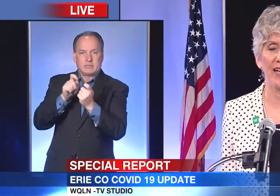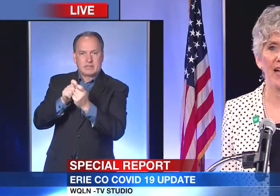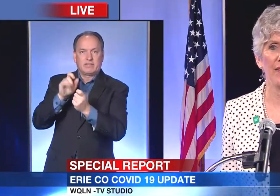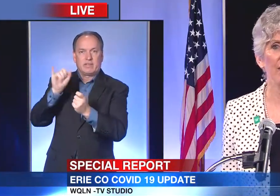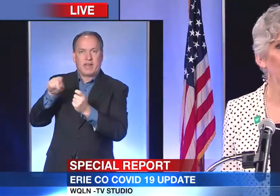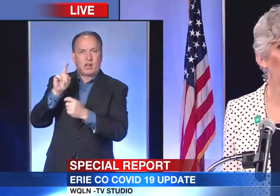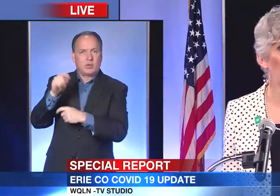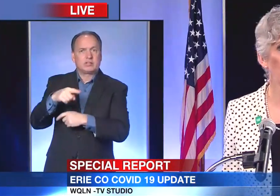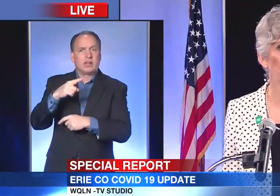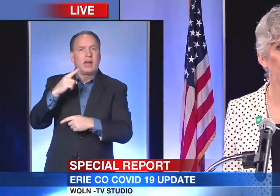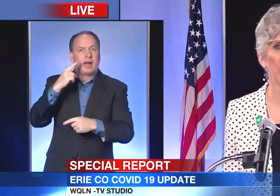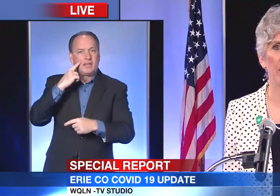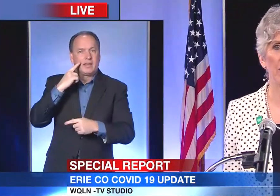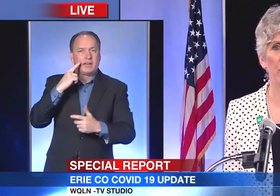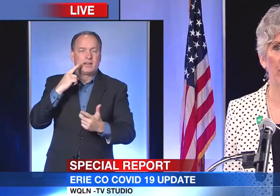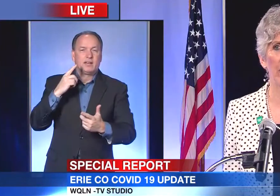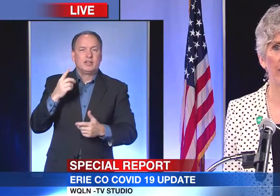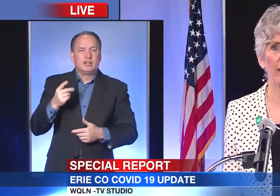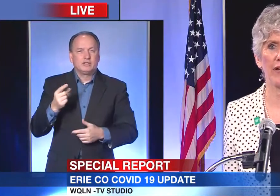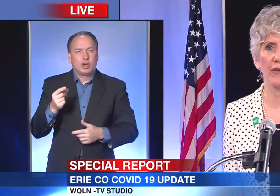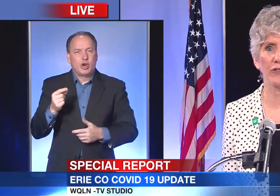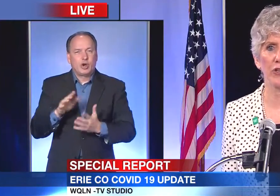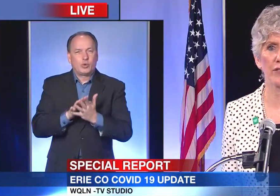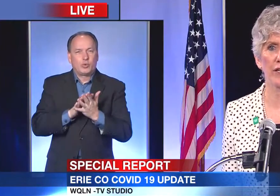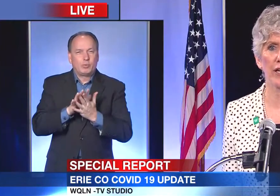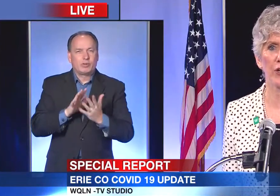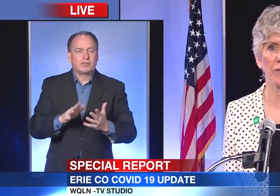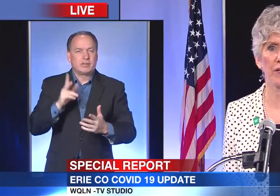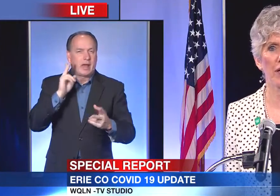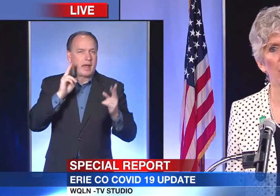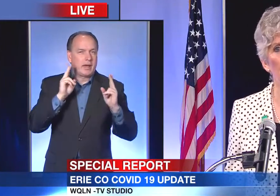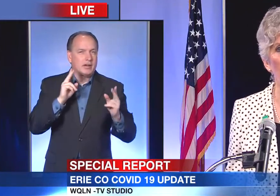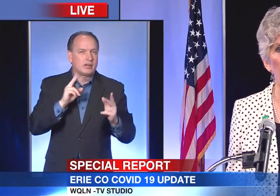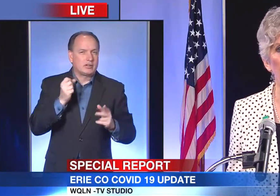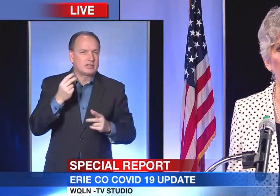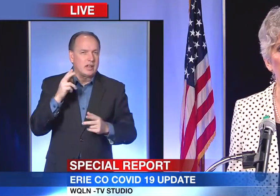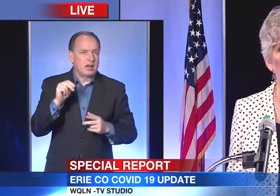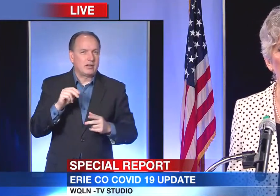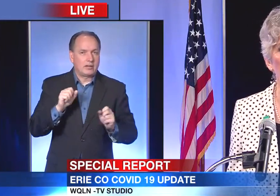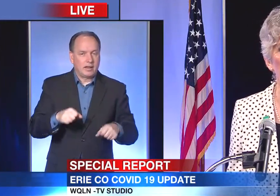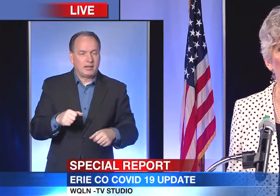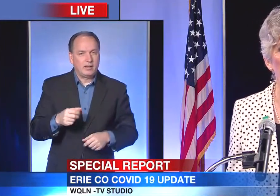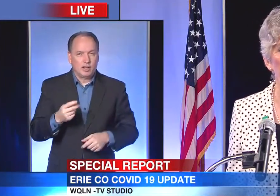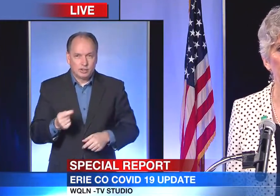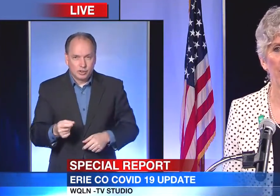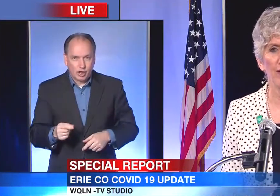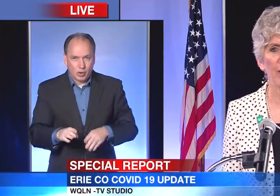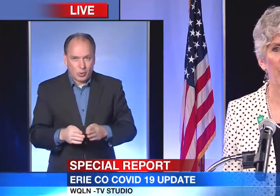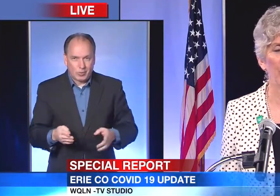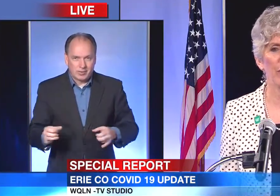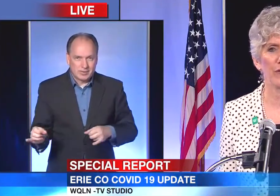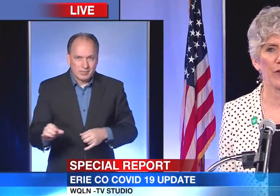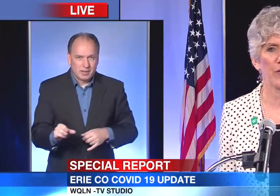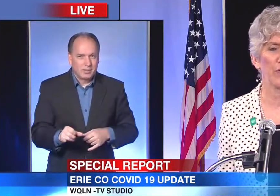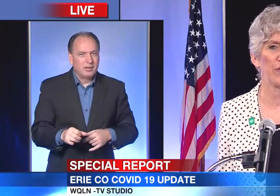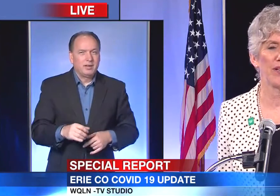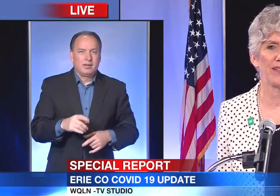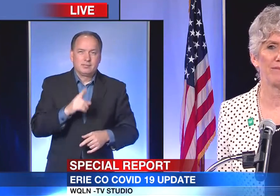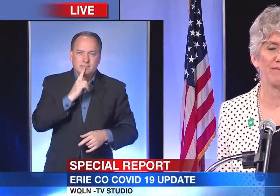SO I WAS TOLD THAT SPECIFICALLY BECAUSE I ASKED THAT SPECIFIC QUESTION. I THINK THE DOG GROOMERS IS MAYBE A GRAY AREA. IF HAIR SALONS, CAN A DOG'S HAIR